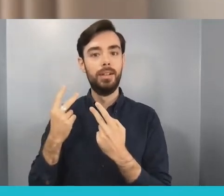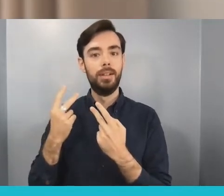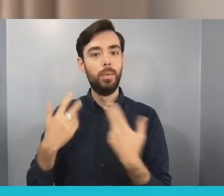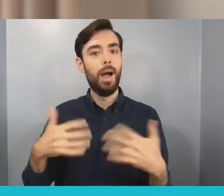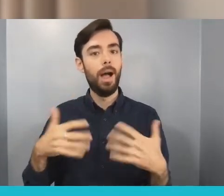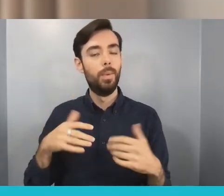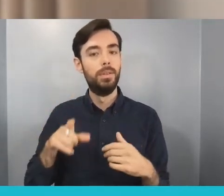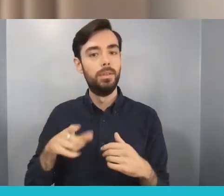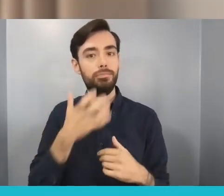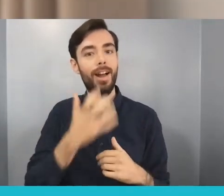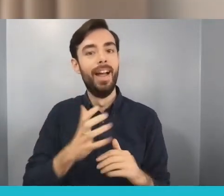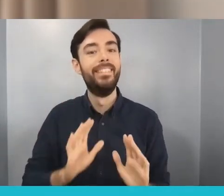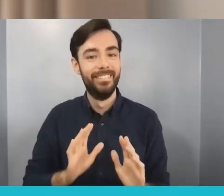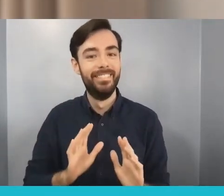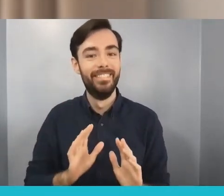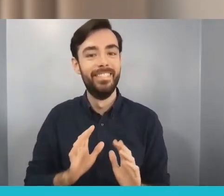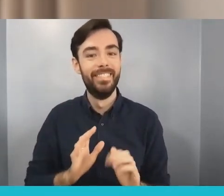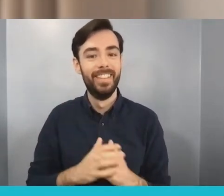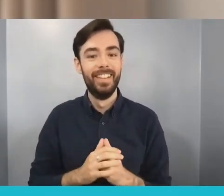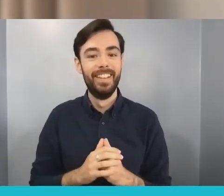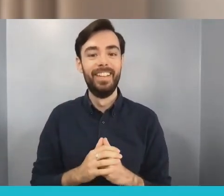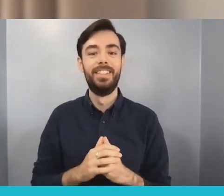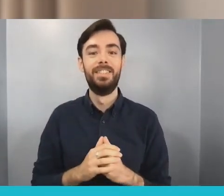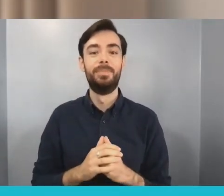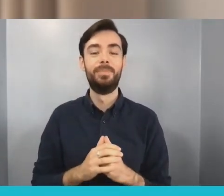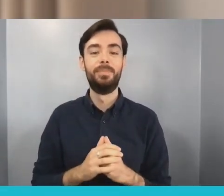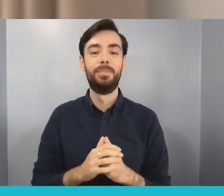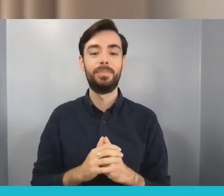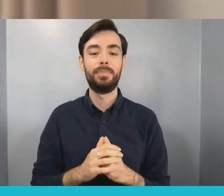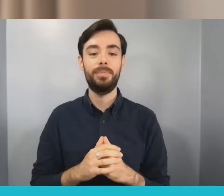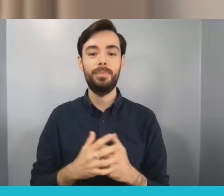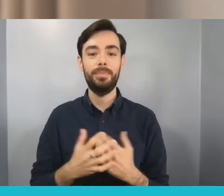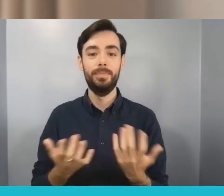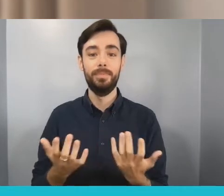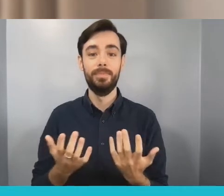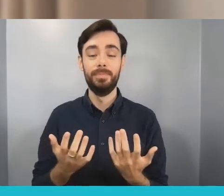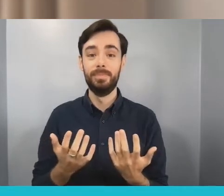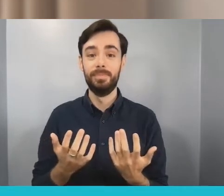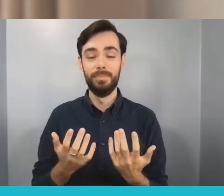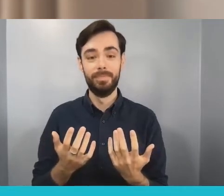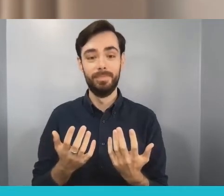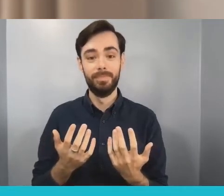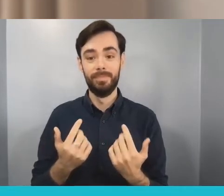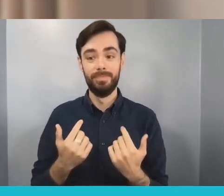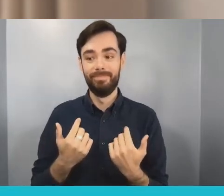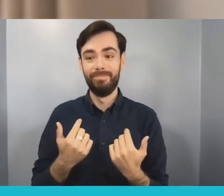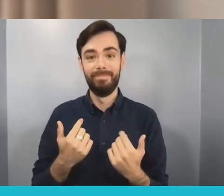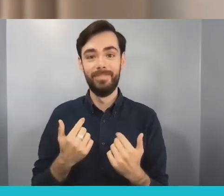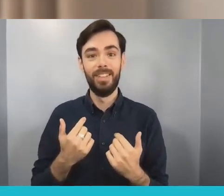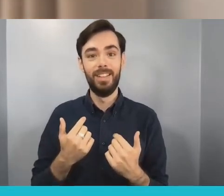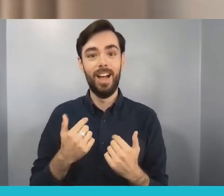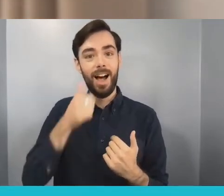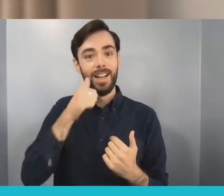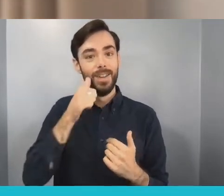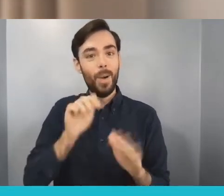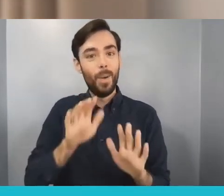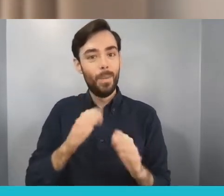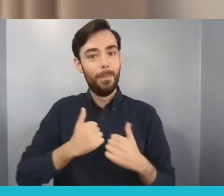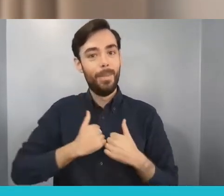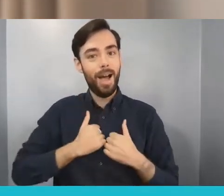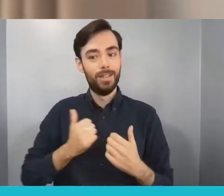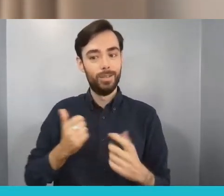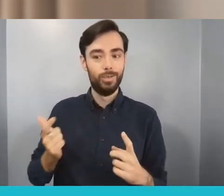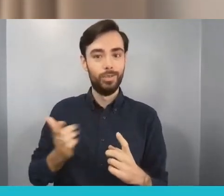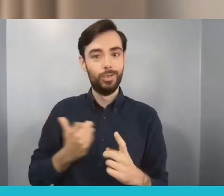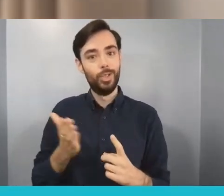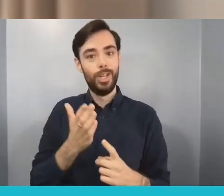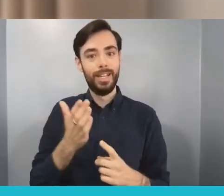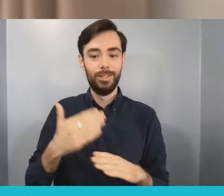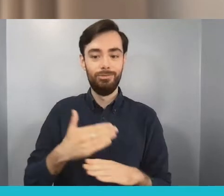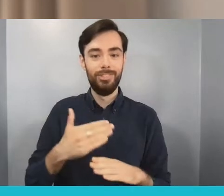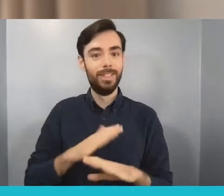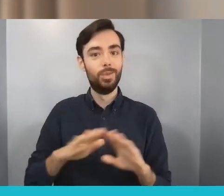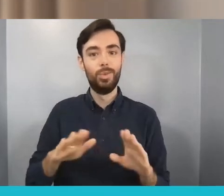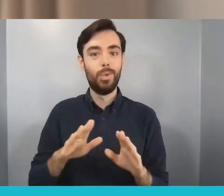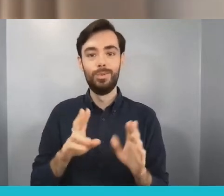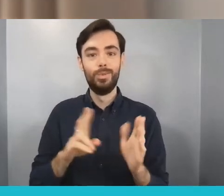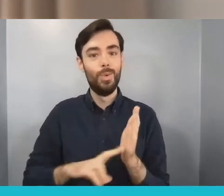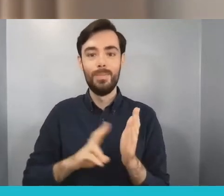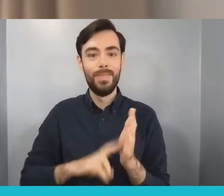to talk to you today. Because not the usual path but I think that my time at university